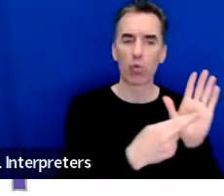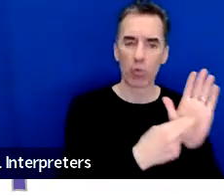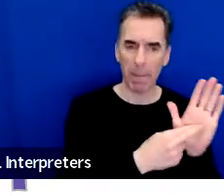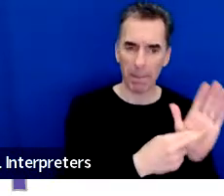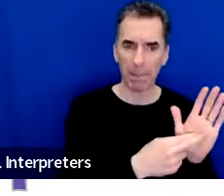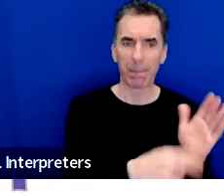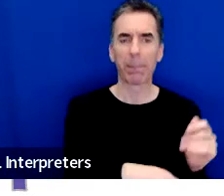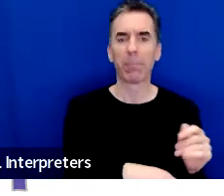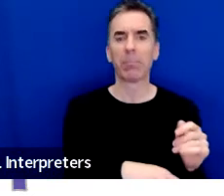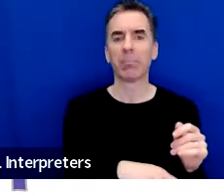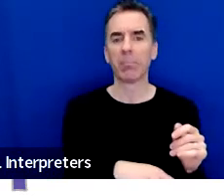So we have a big team behind us.